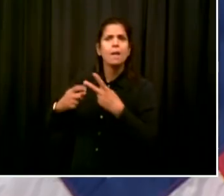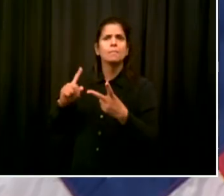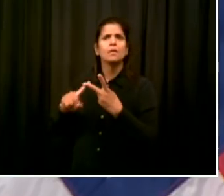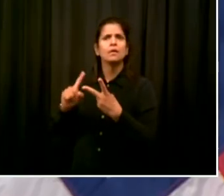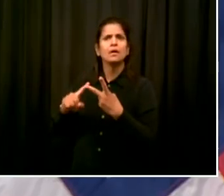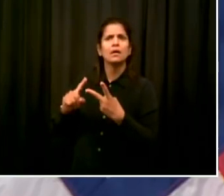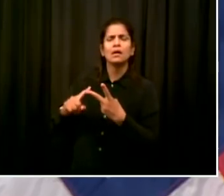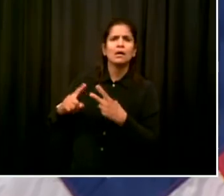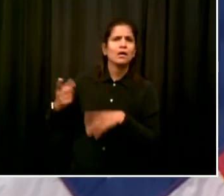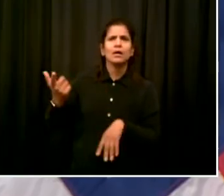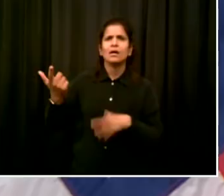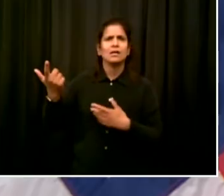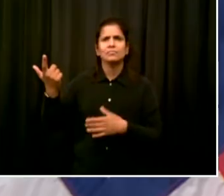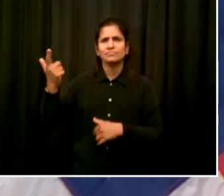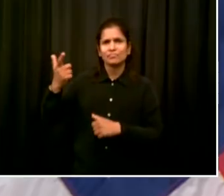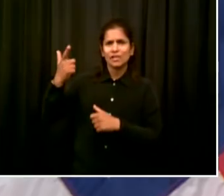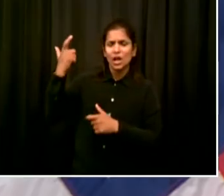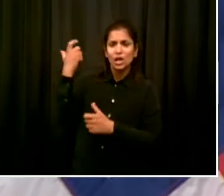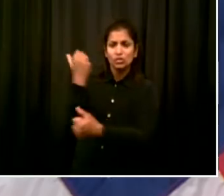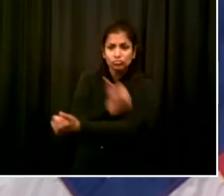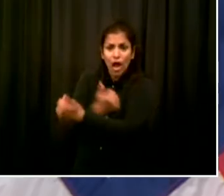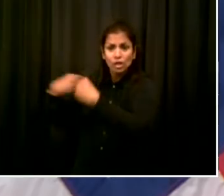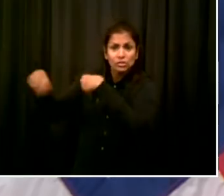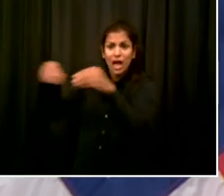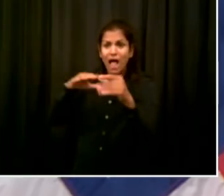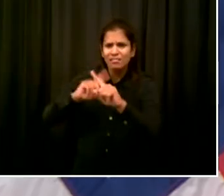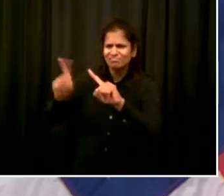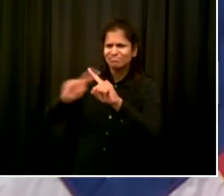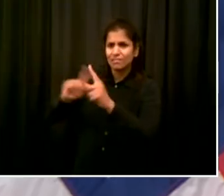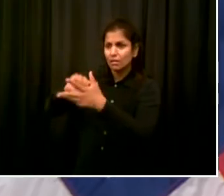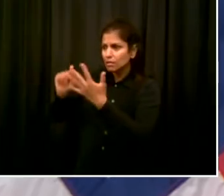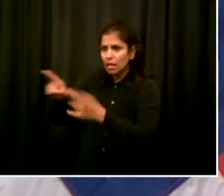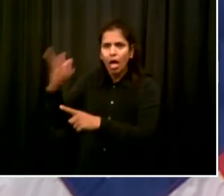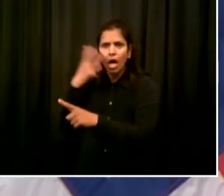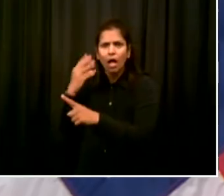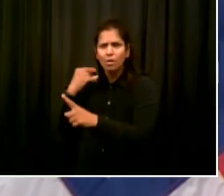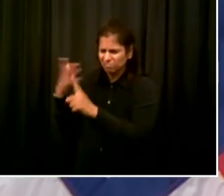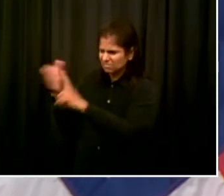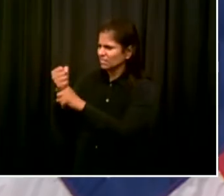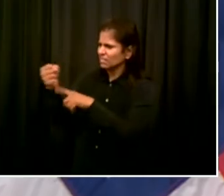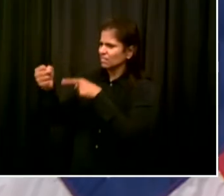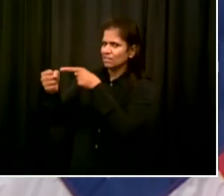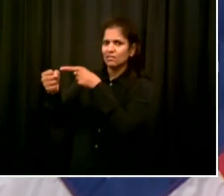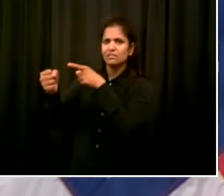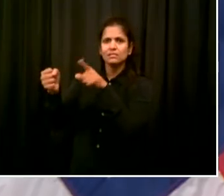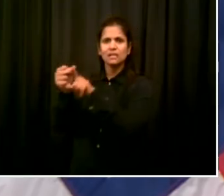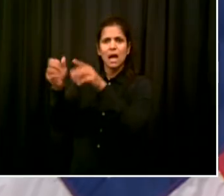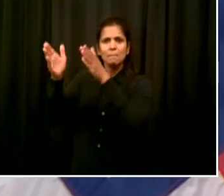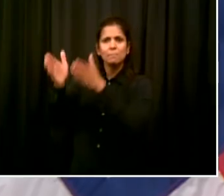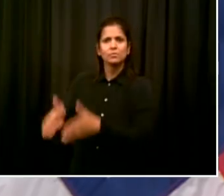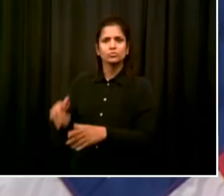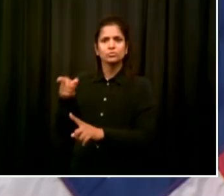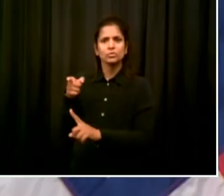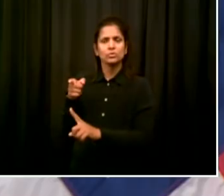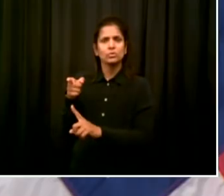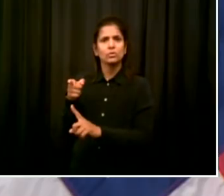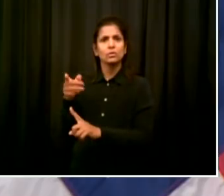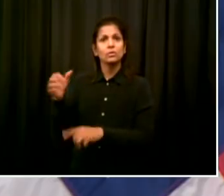LACERNY, A THIRD ONE THAT IS NOT OPEN, ARRESTED RECENTLY, DRUGS, THUE SUAL STORY . I DON'T NOKW